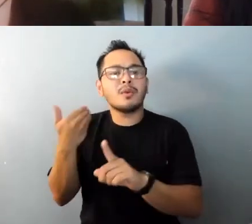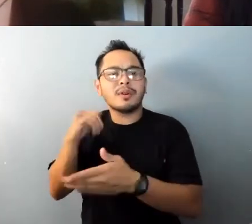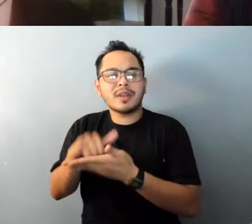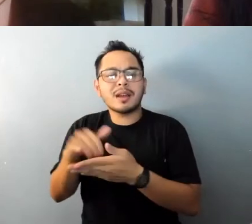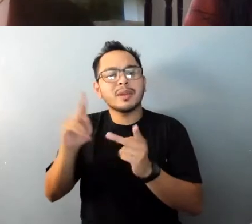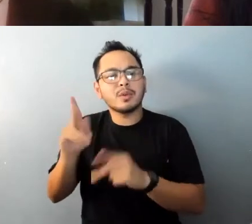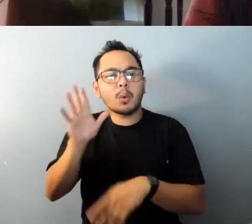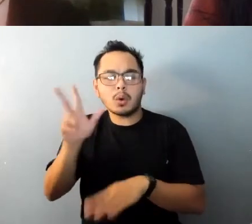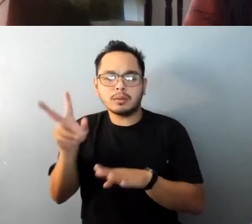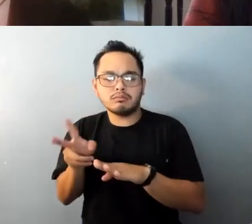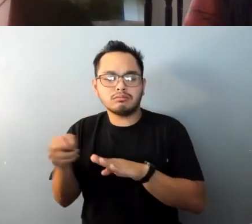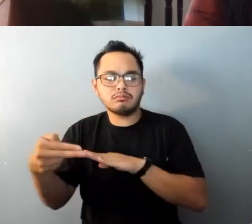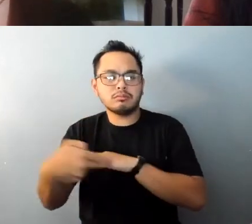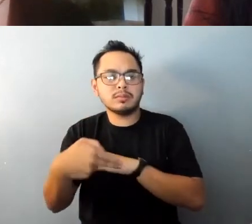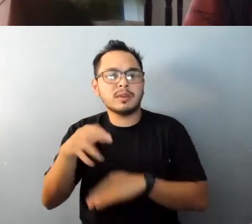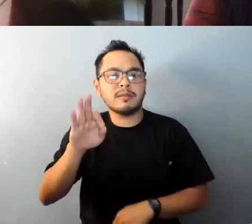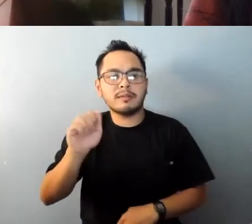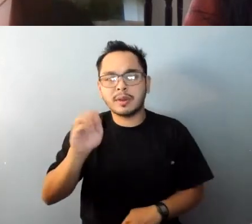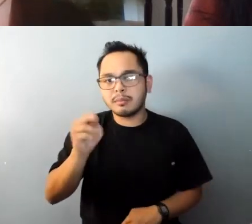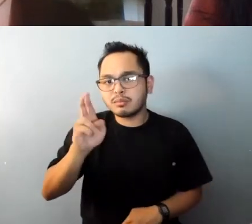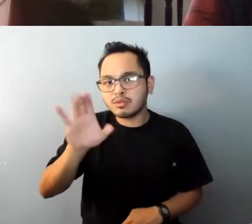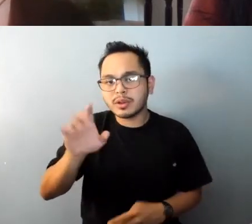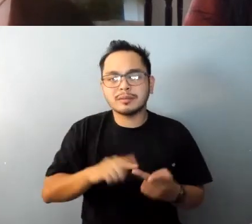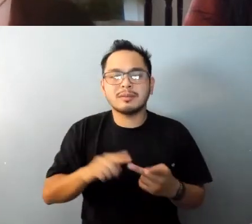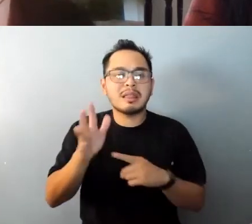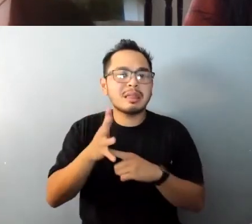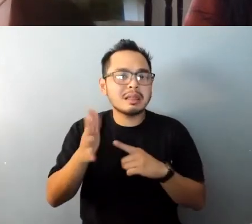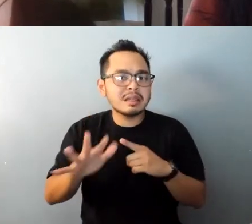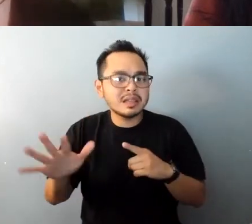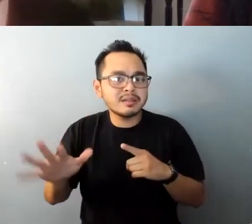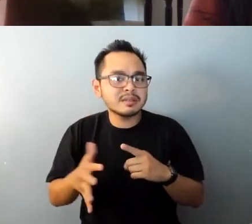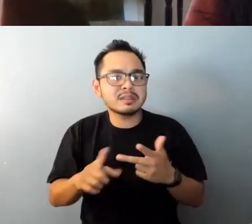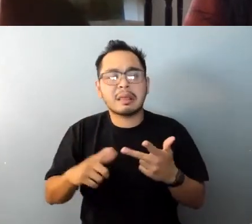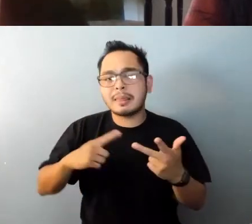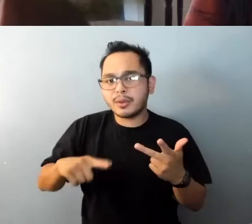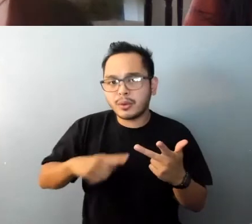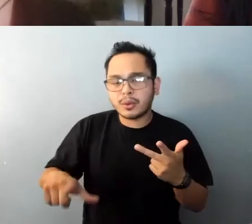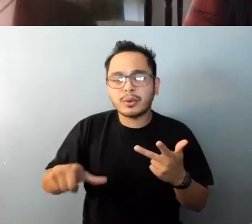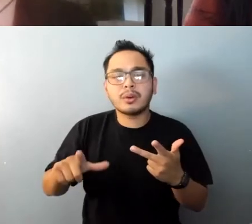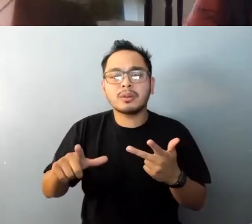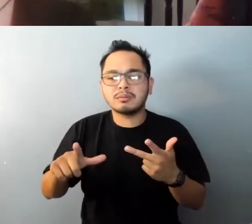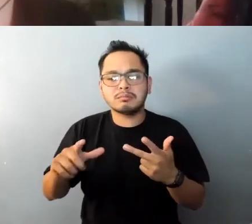even in leaves or in leather. With scraps, that have no other use, to make their homes